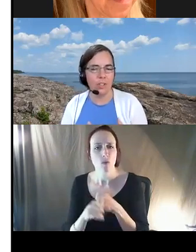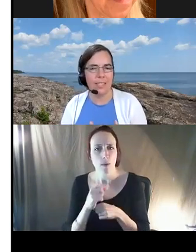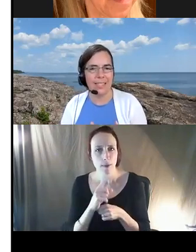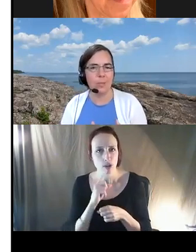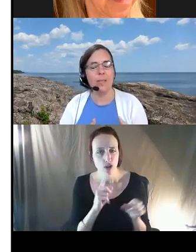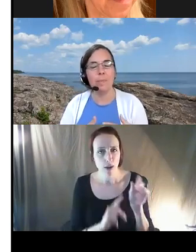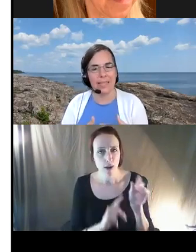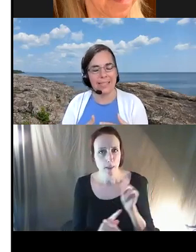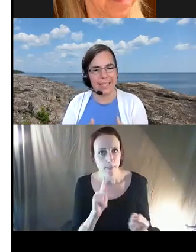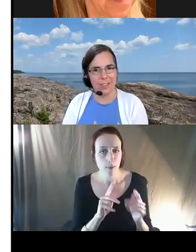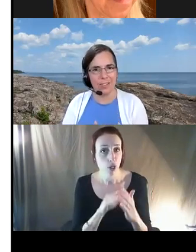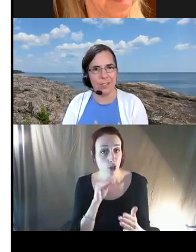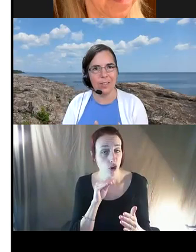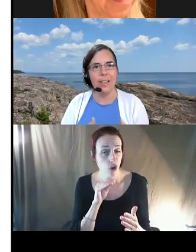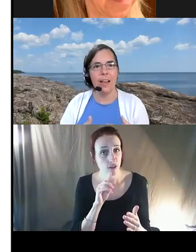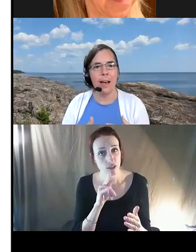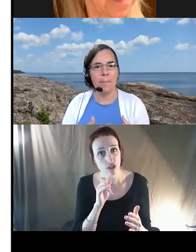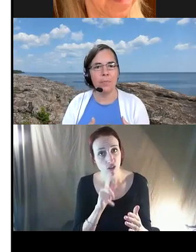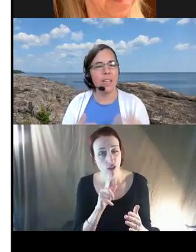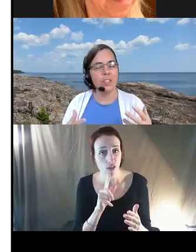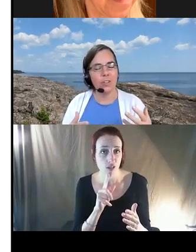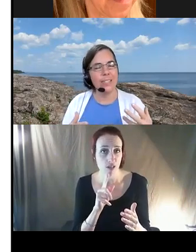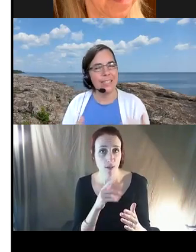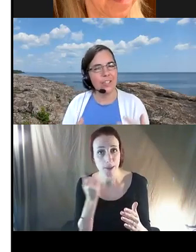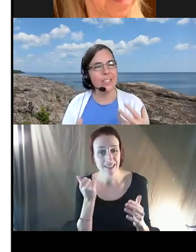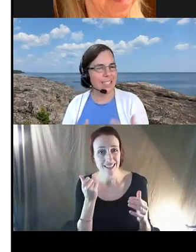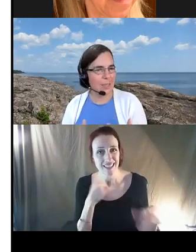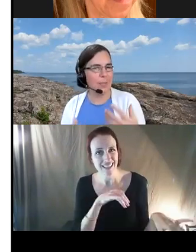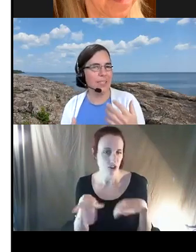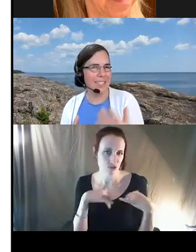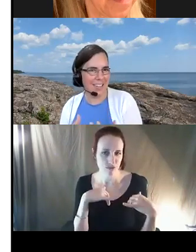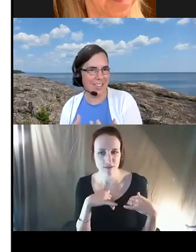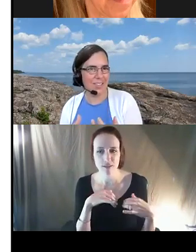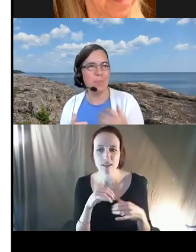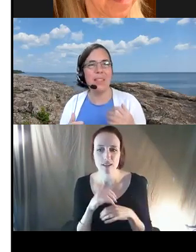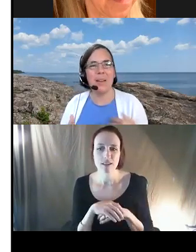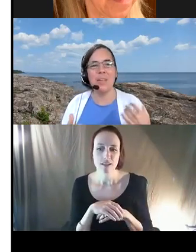digital accessibility standards, but that we